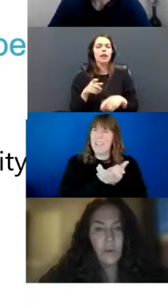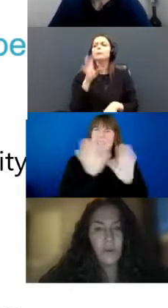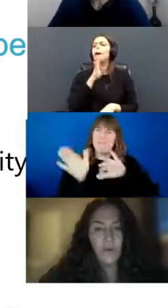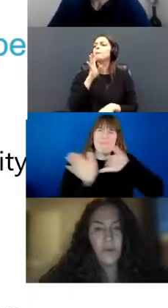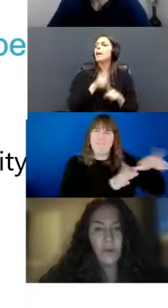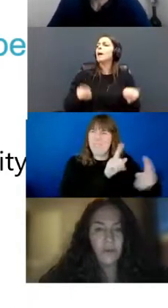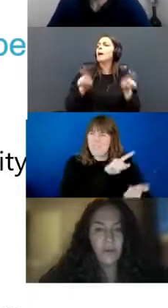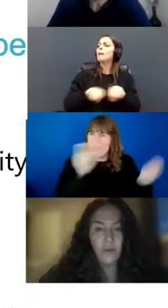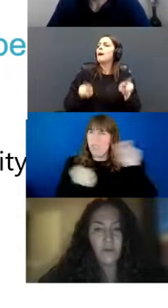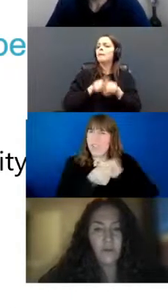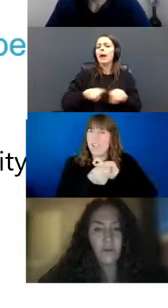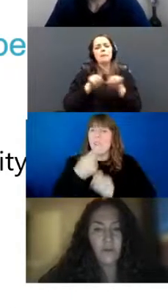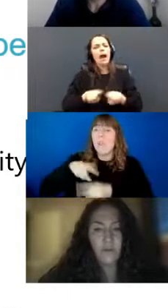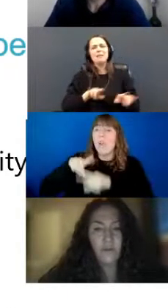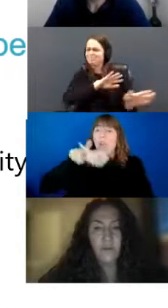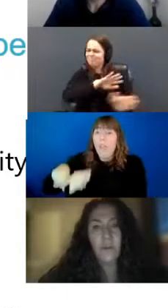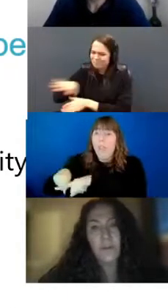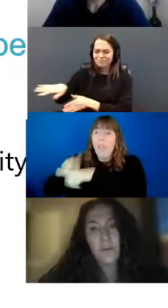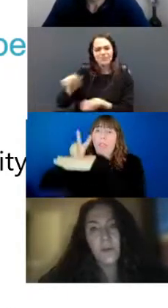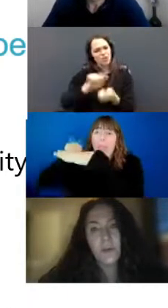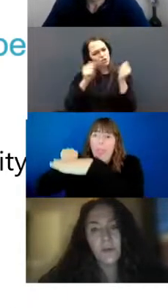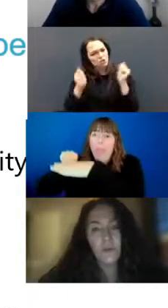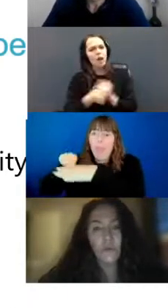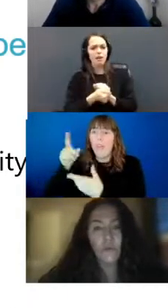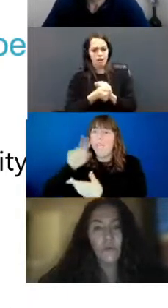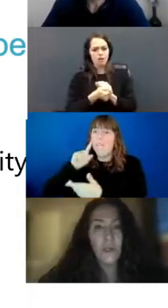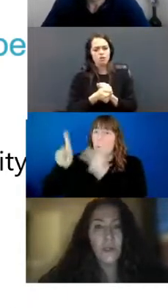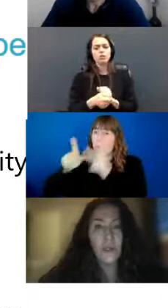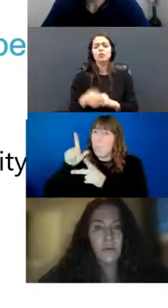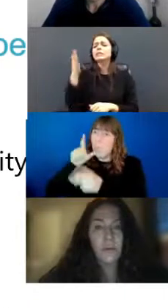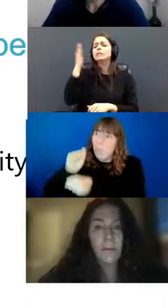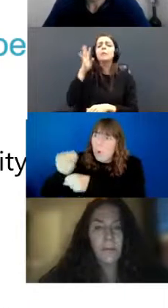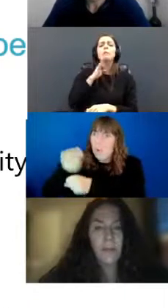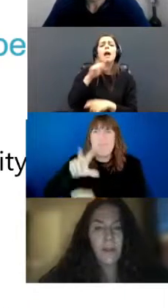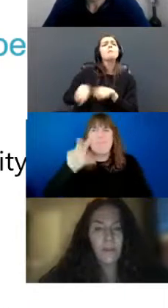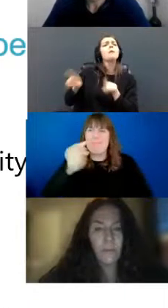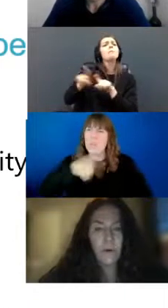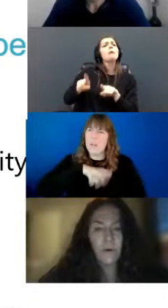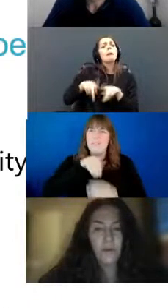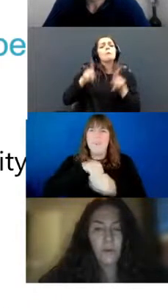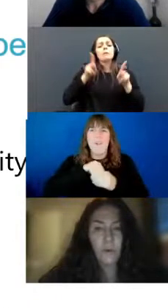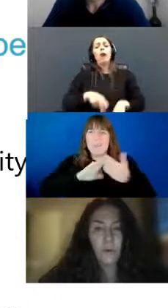providing valuable services to our communities through volunteerism through part-time work